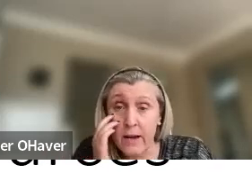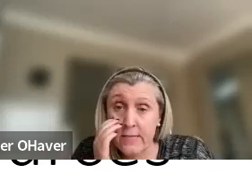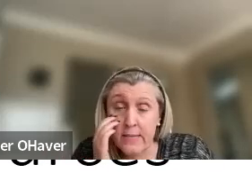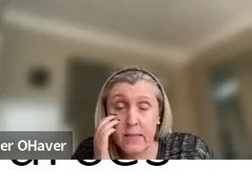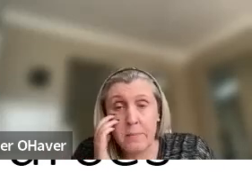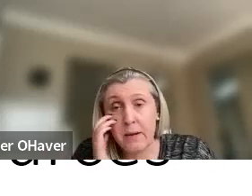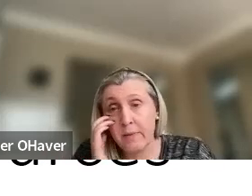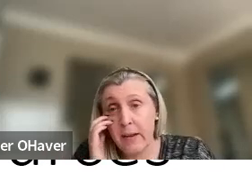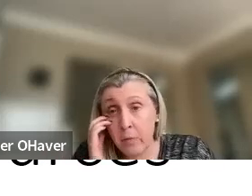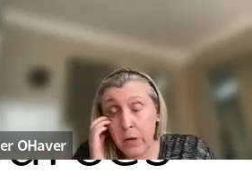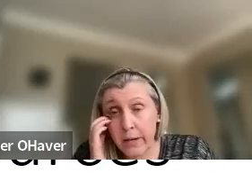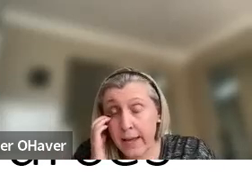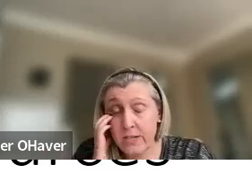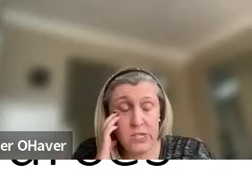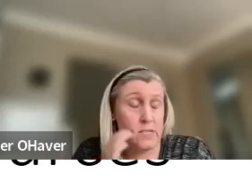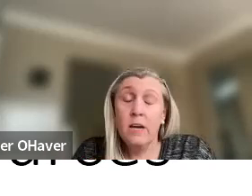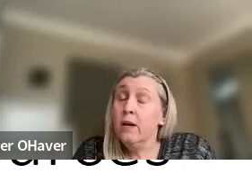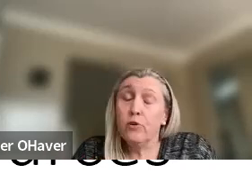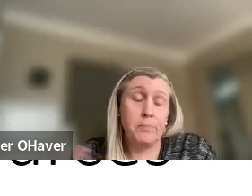It does have some really good information and ways to help sort of, you know, navigate through what this really, really means. Sort of, you know, navigate through what this really really means, and what how it can really be a benefit to us in the penalty network.